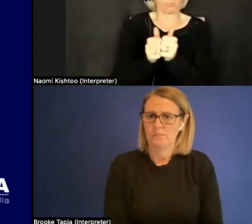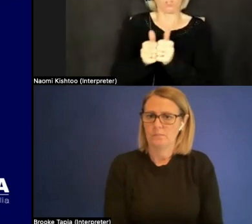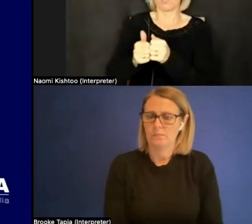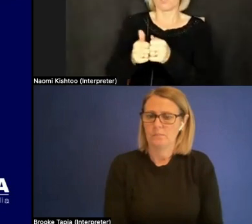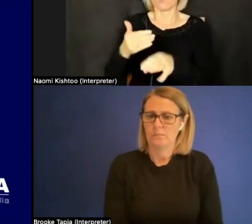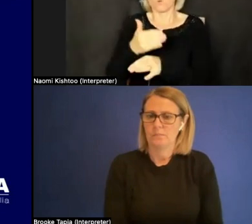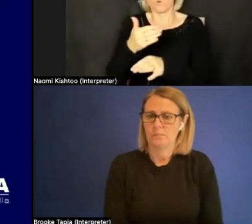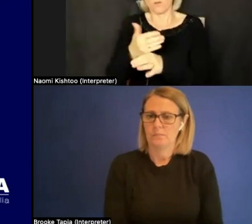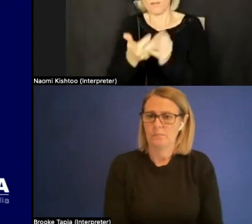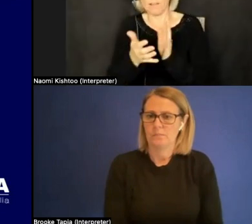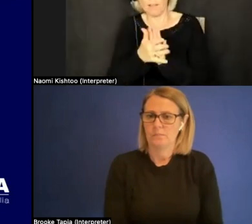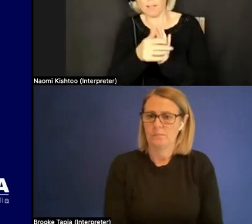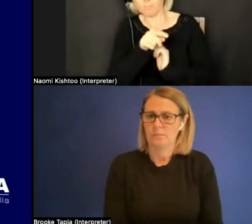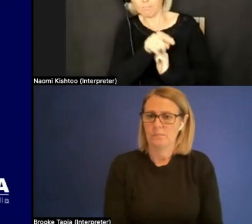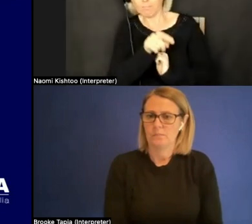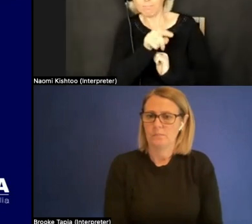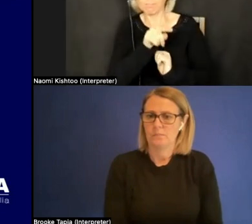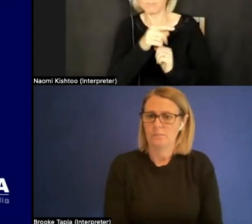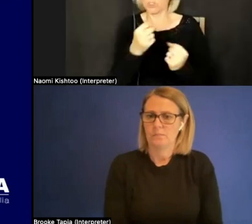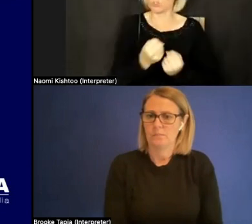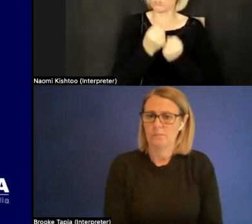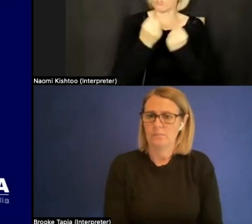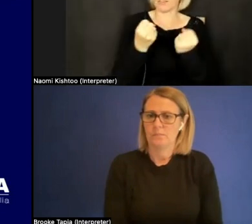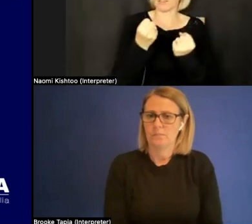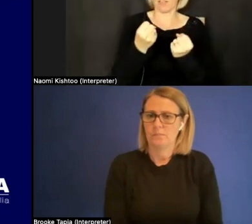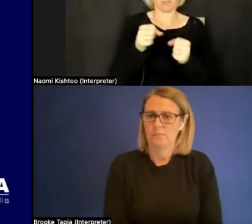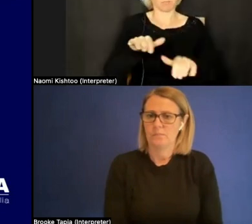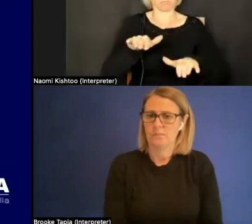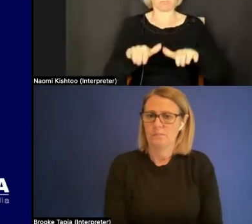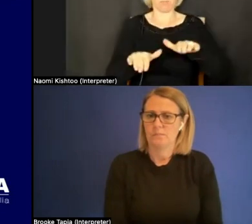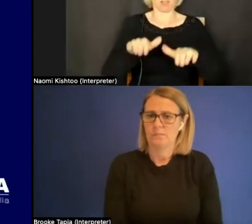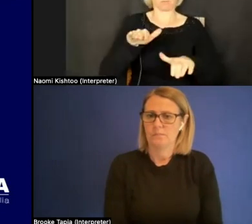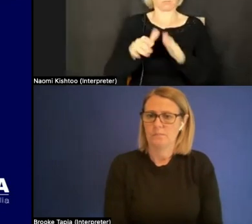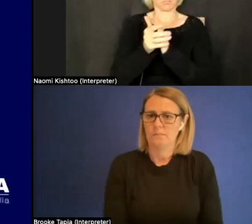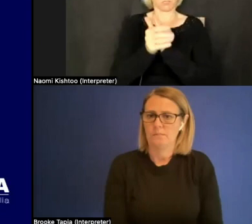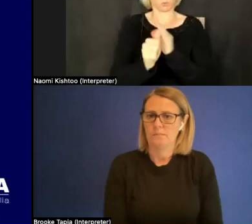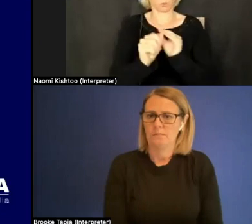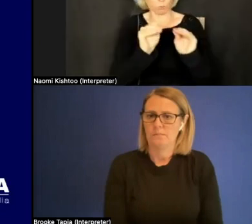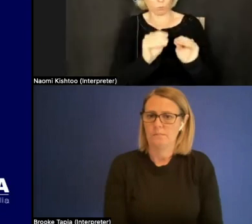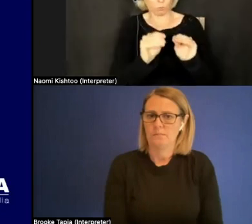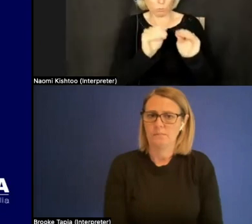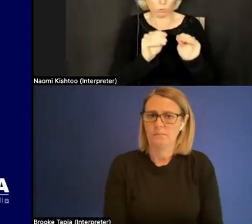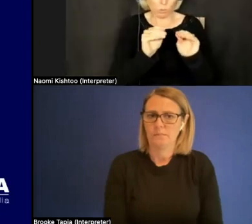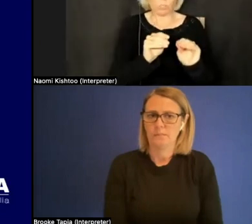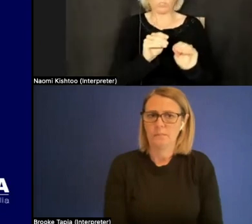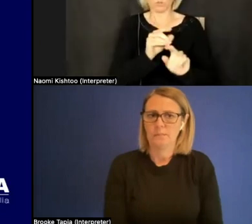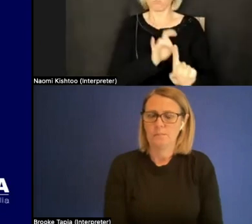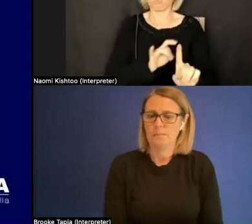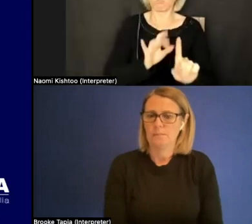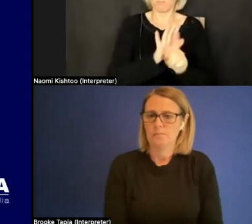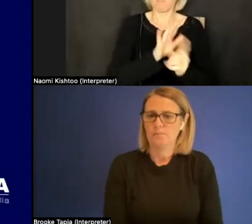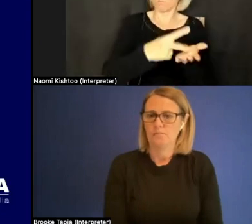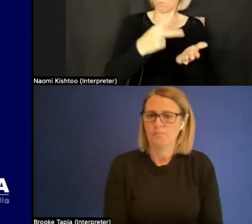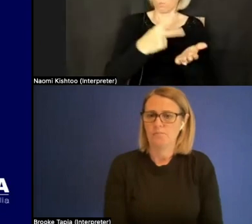balance skills to then hopefully encourage more frequent and independent walking.